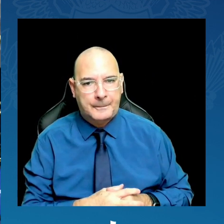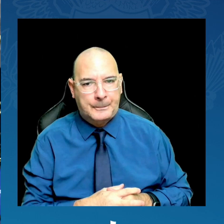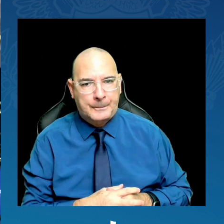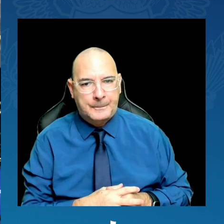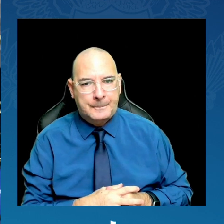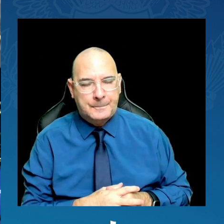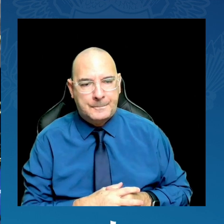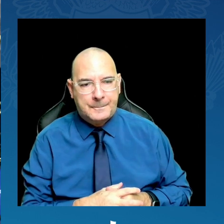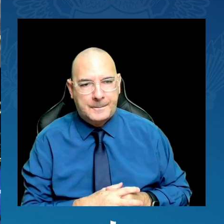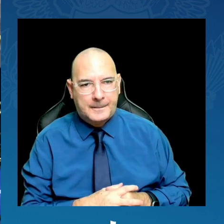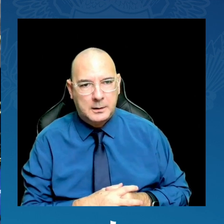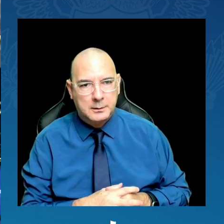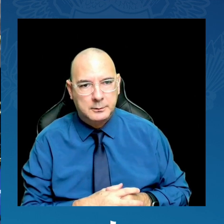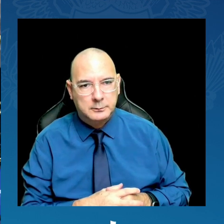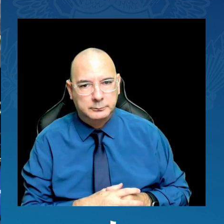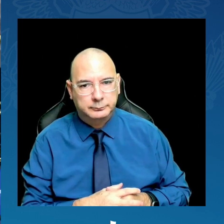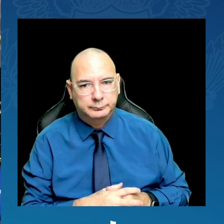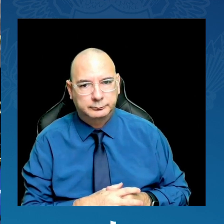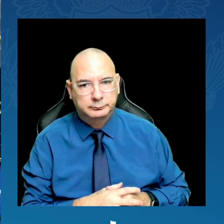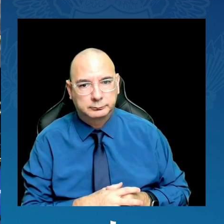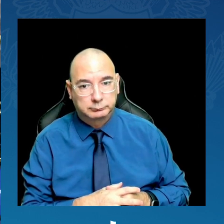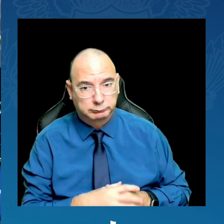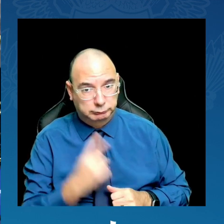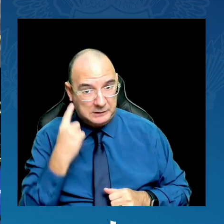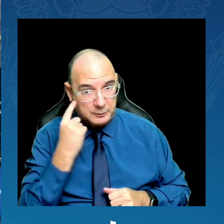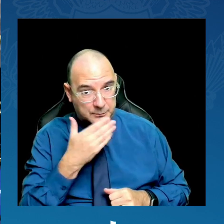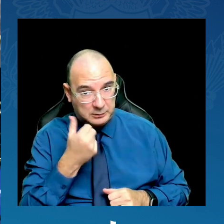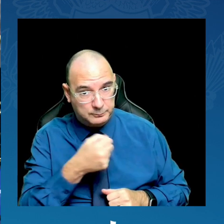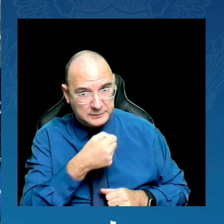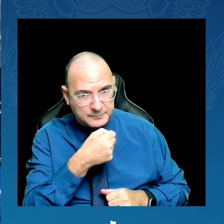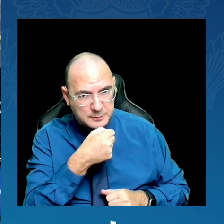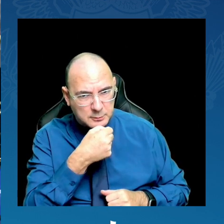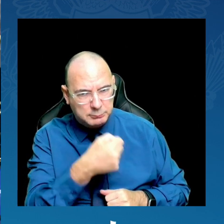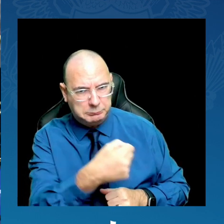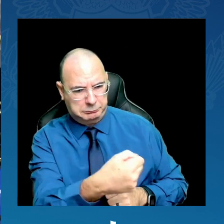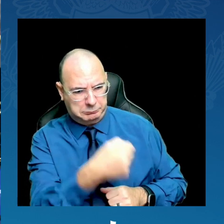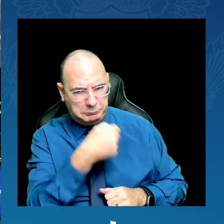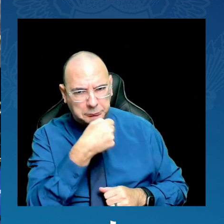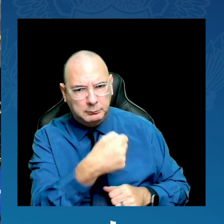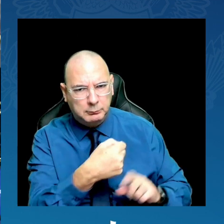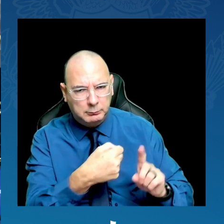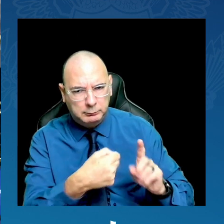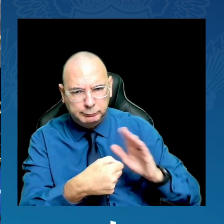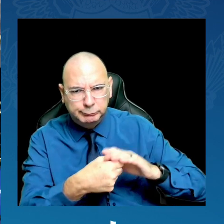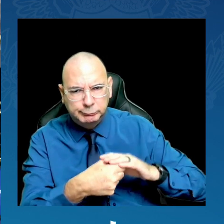Undersecretary Shyu: You hear me better now? Okay. The Department of Defense has a great responsibility